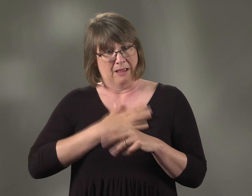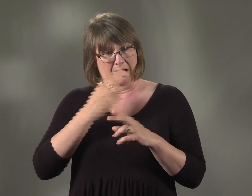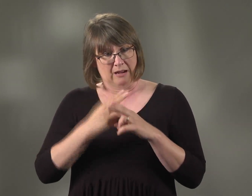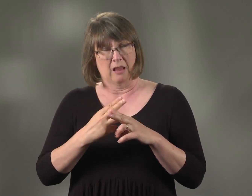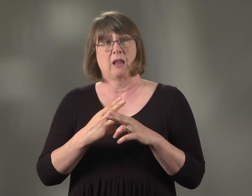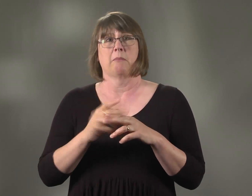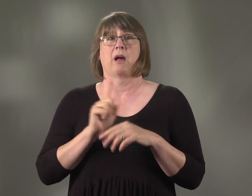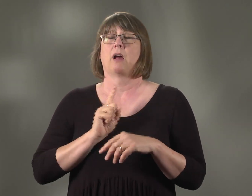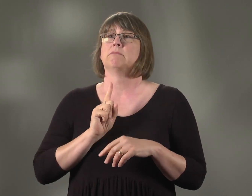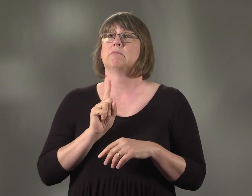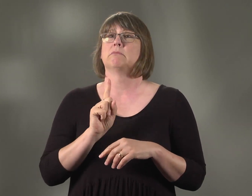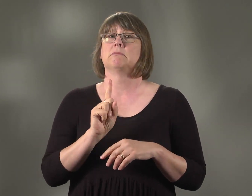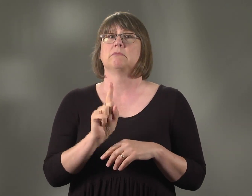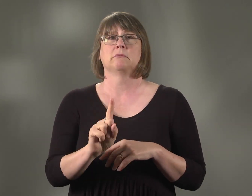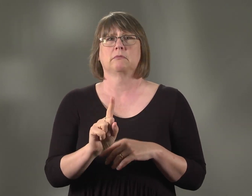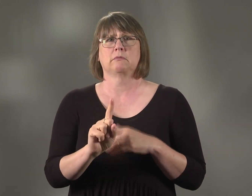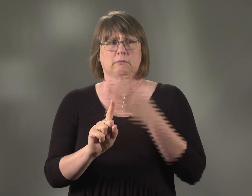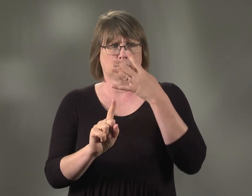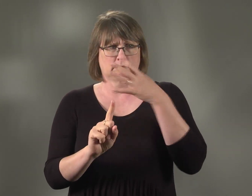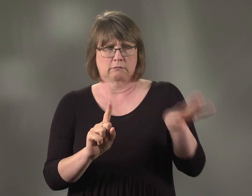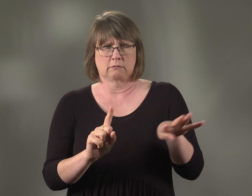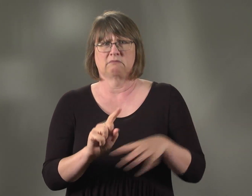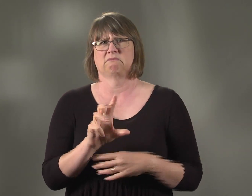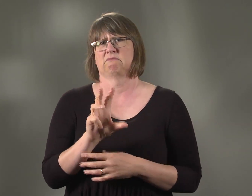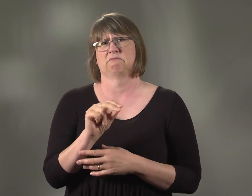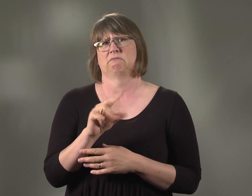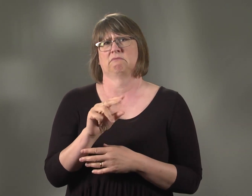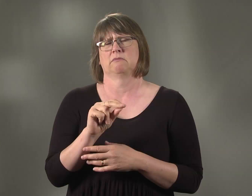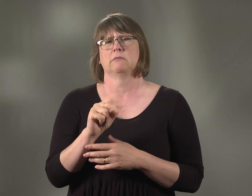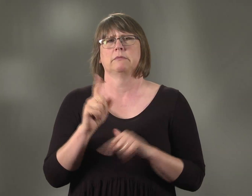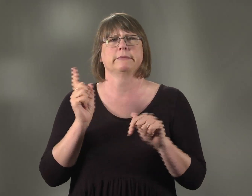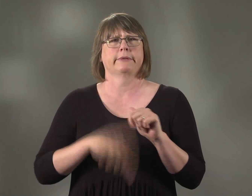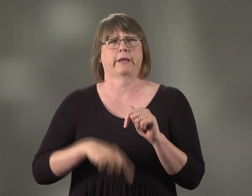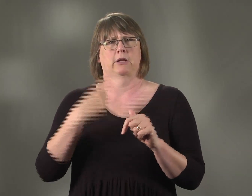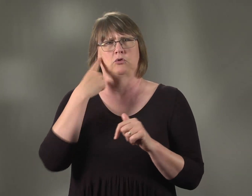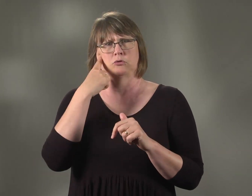that I was not ignoring them, I just simply could not hear them,